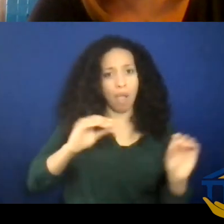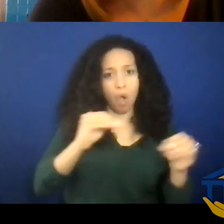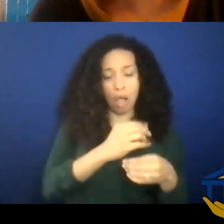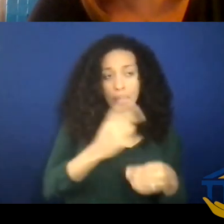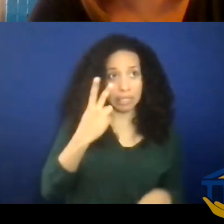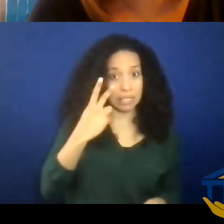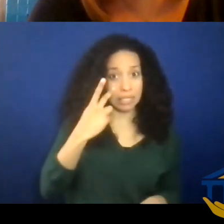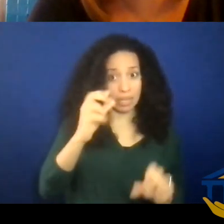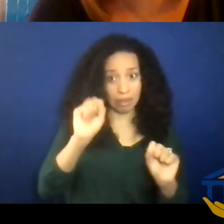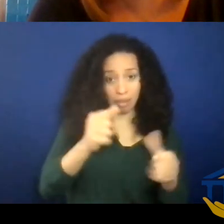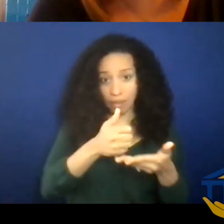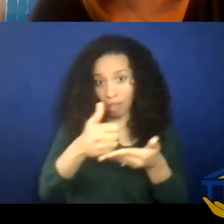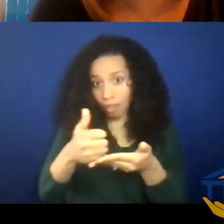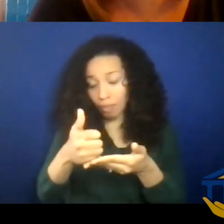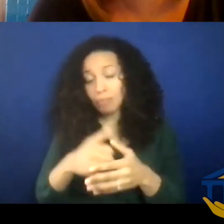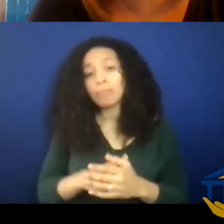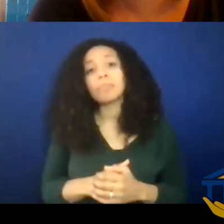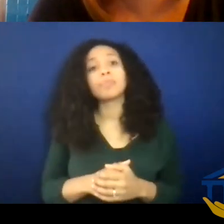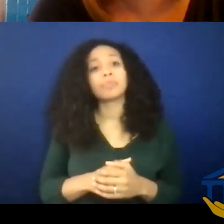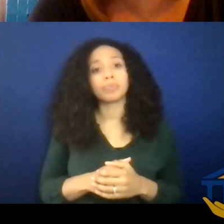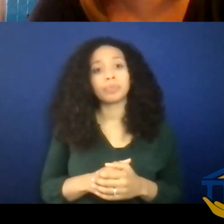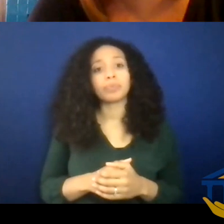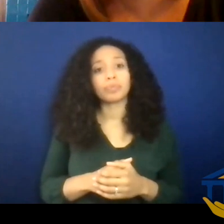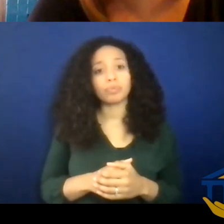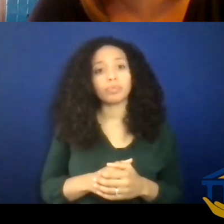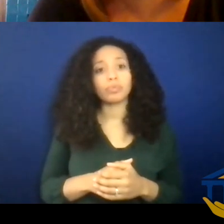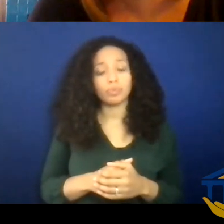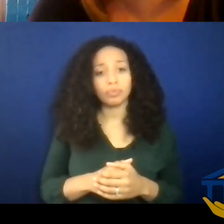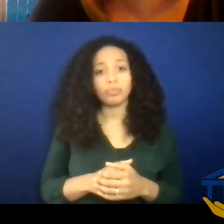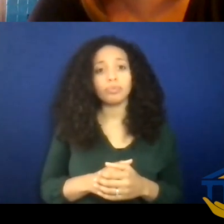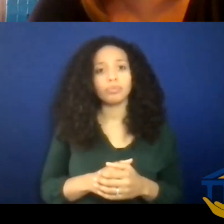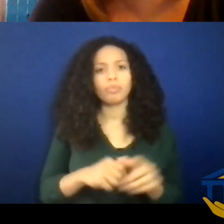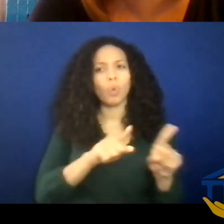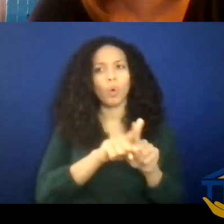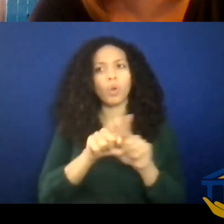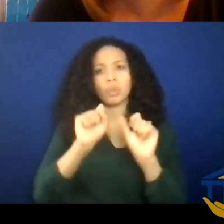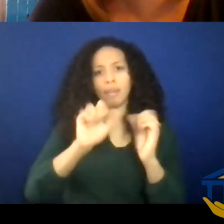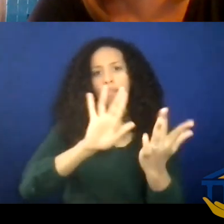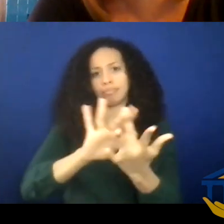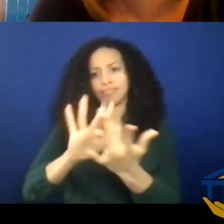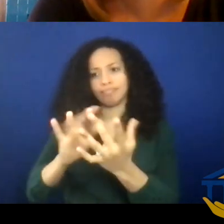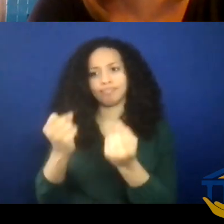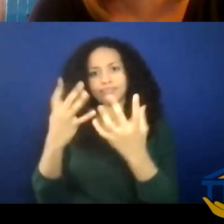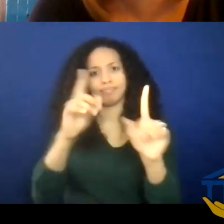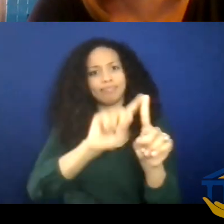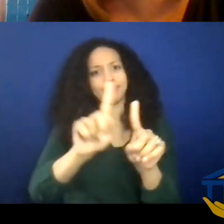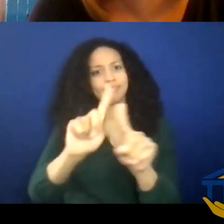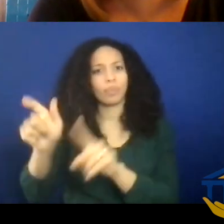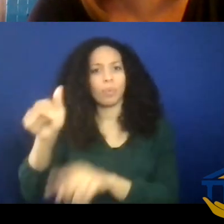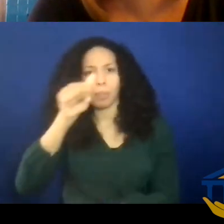and you can contact one of many private law firms where lawyers take special education cases.